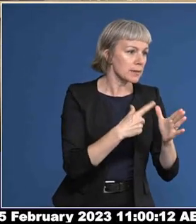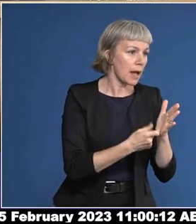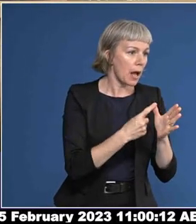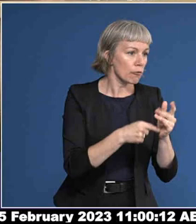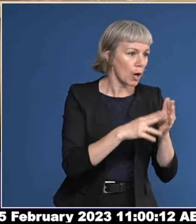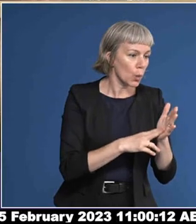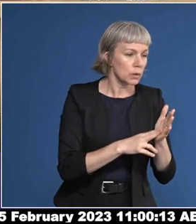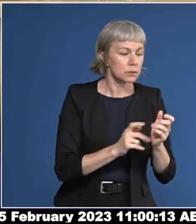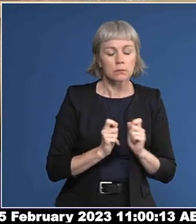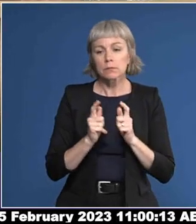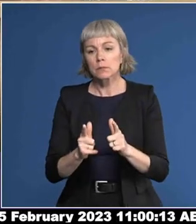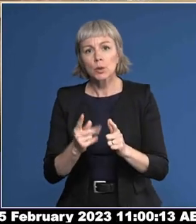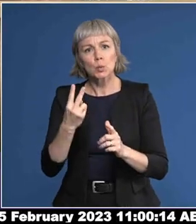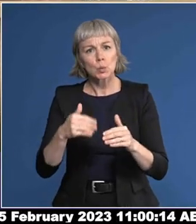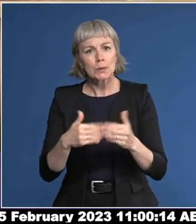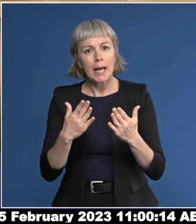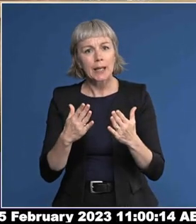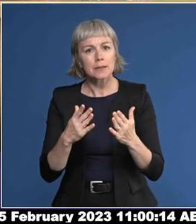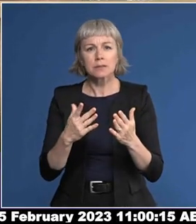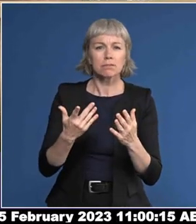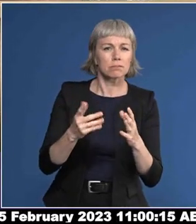It doesn't make sense to me. They should be trained once.